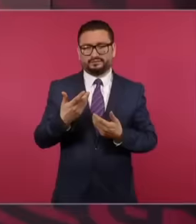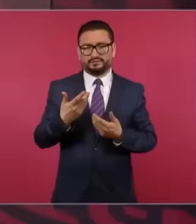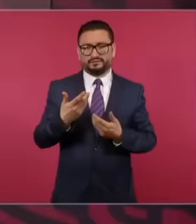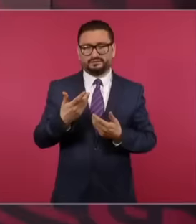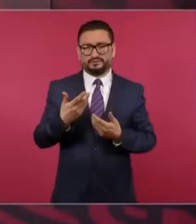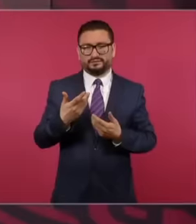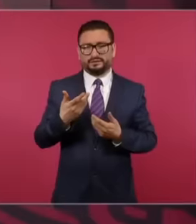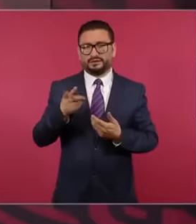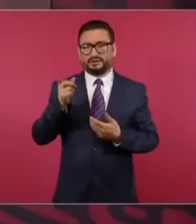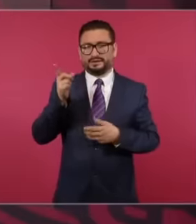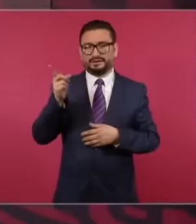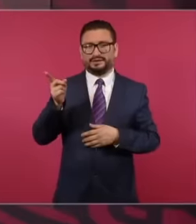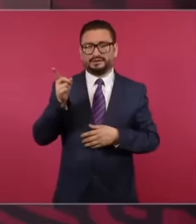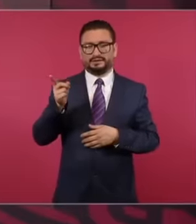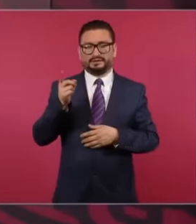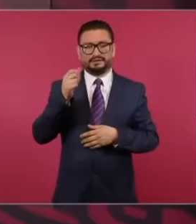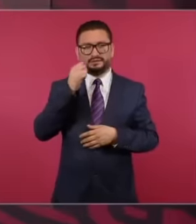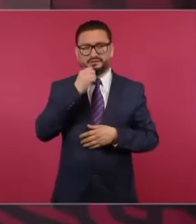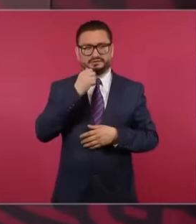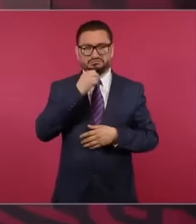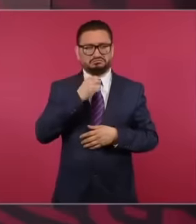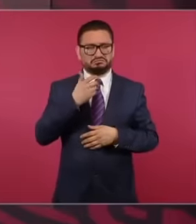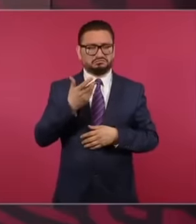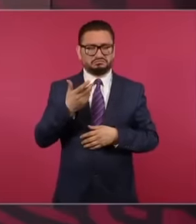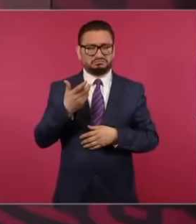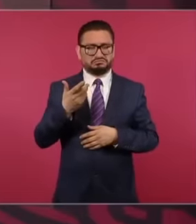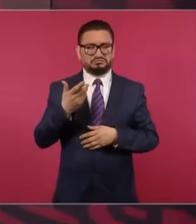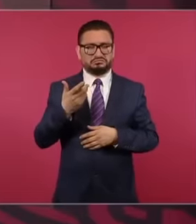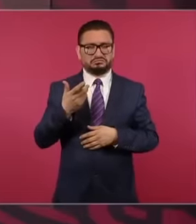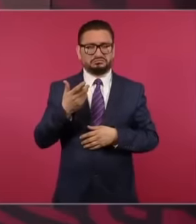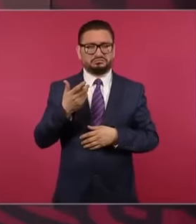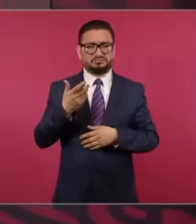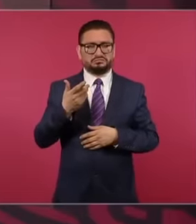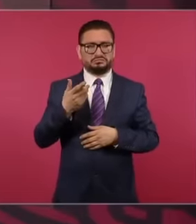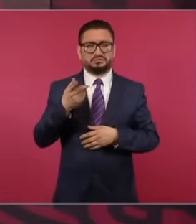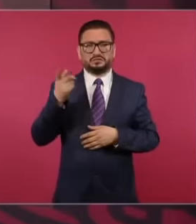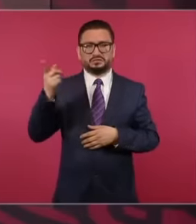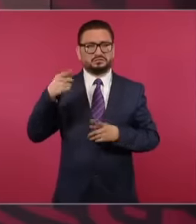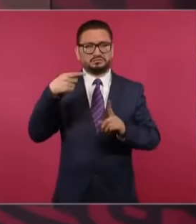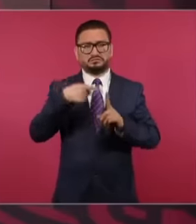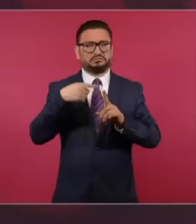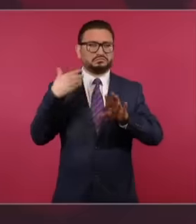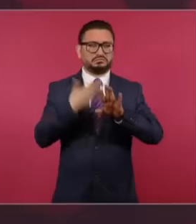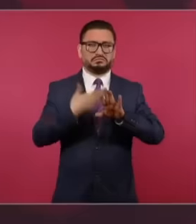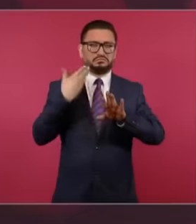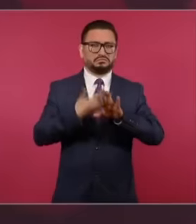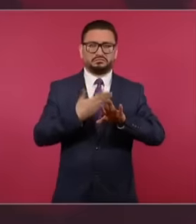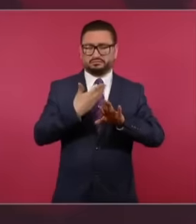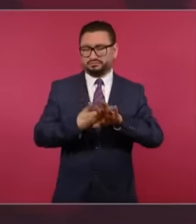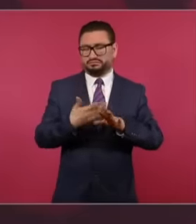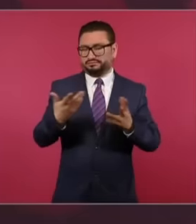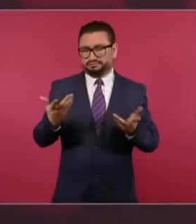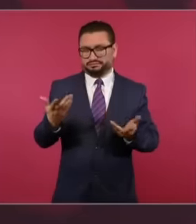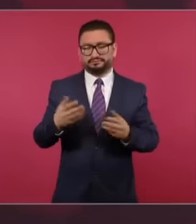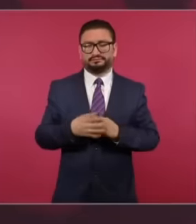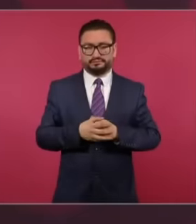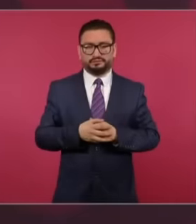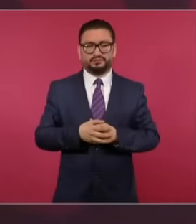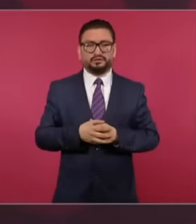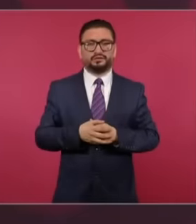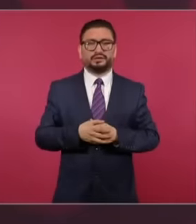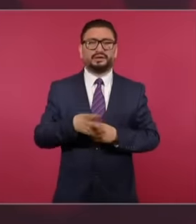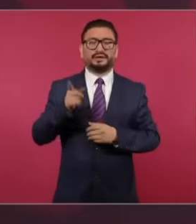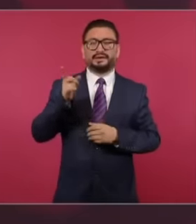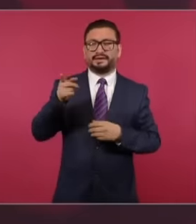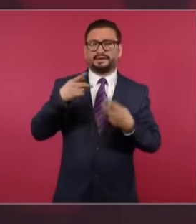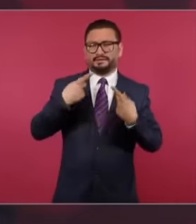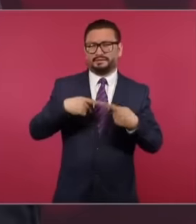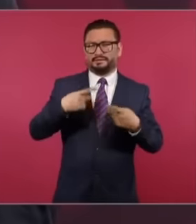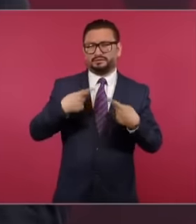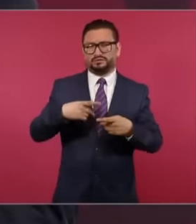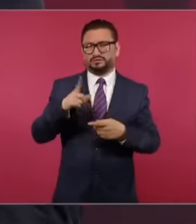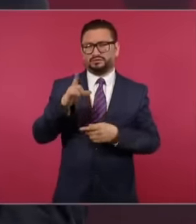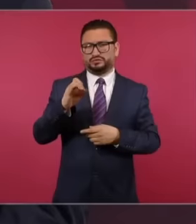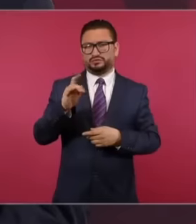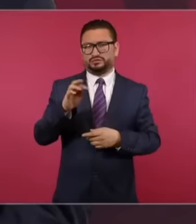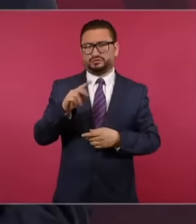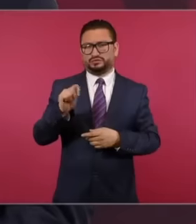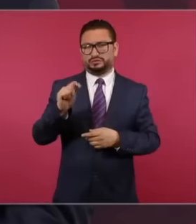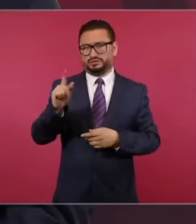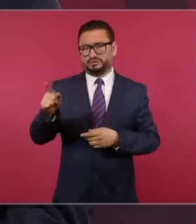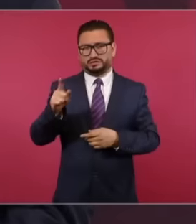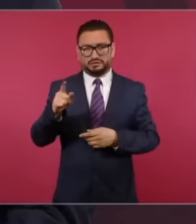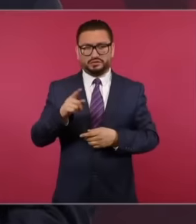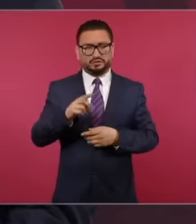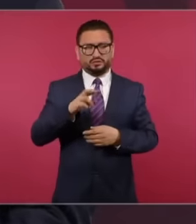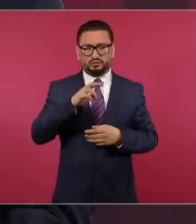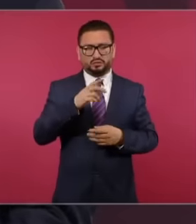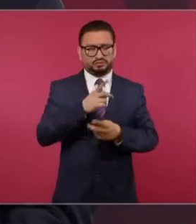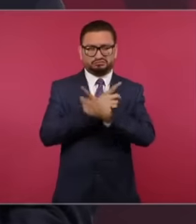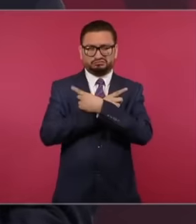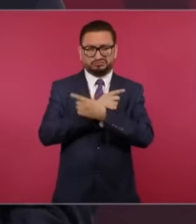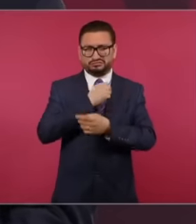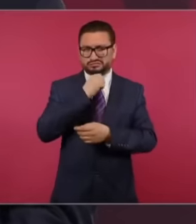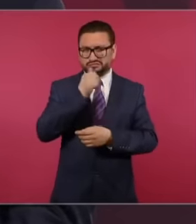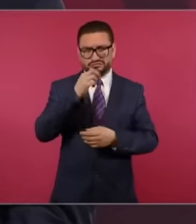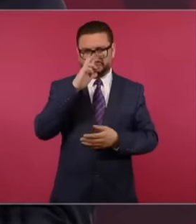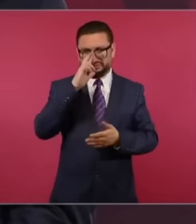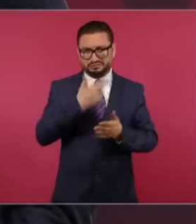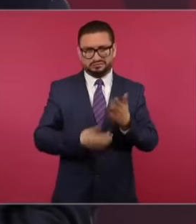He has had that purpose, but he is a very immoral character. So